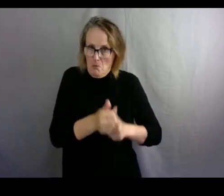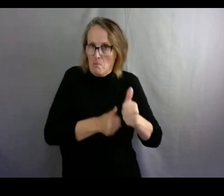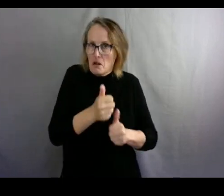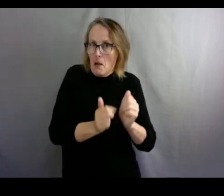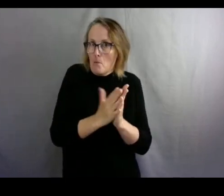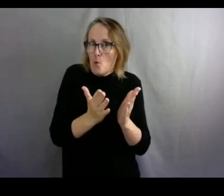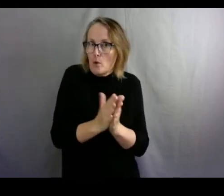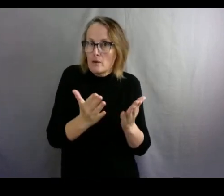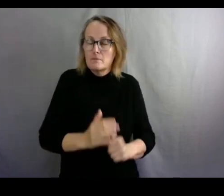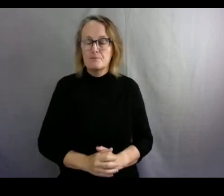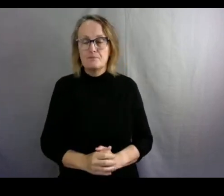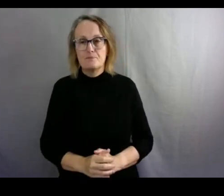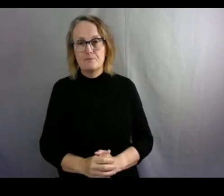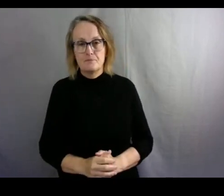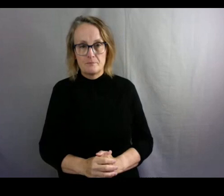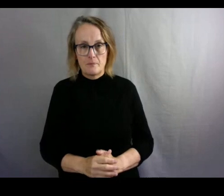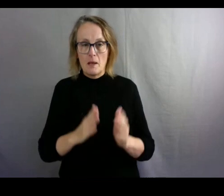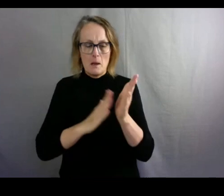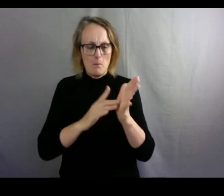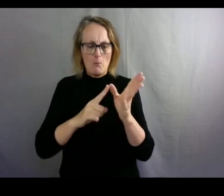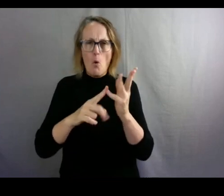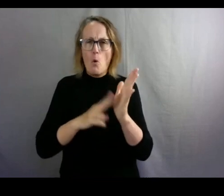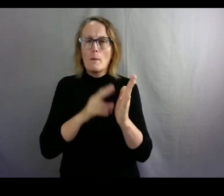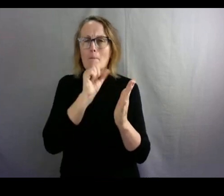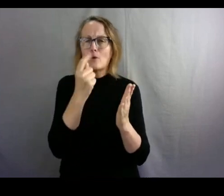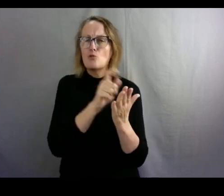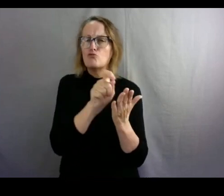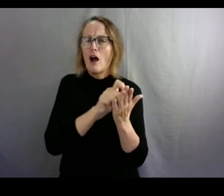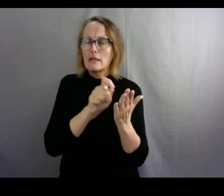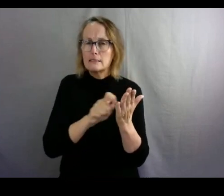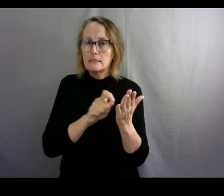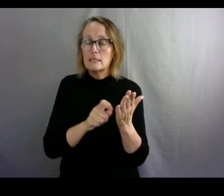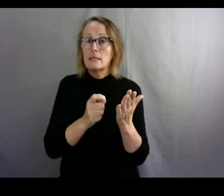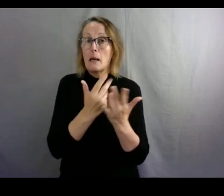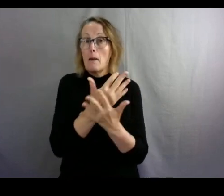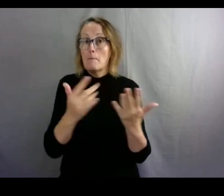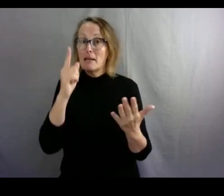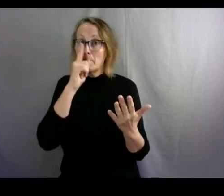Maugham, some people say, was a really excellent second rate writer.